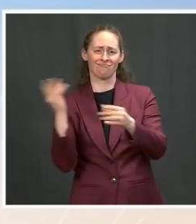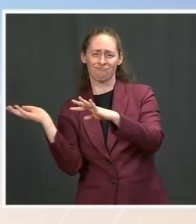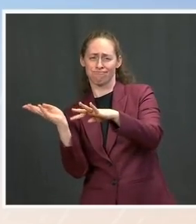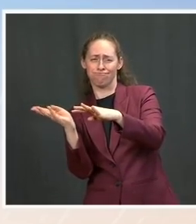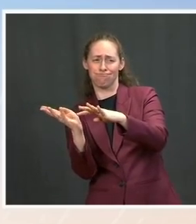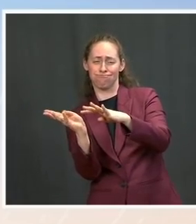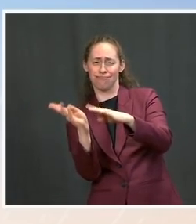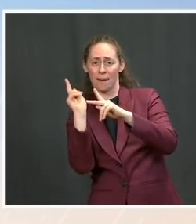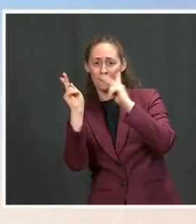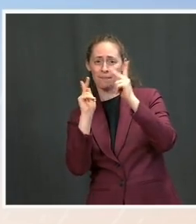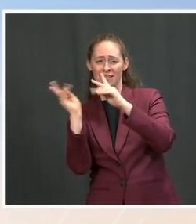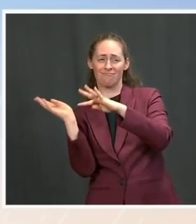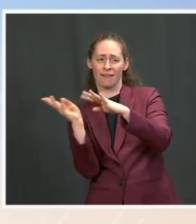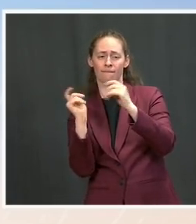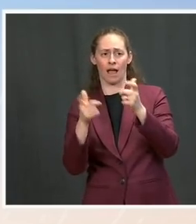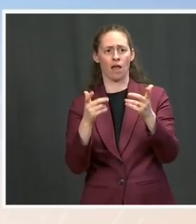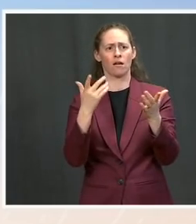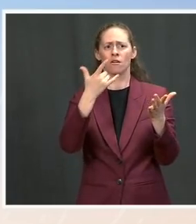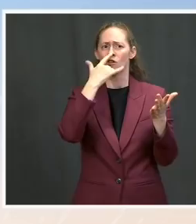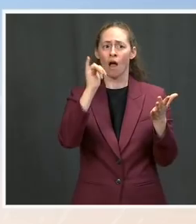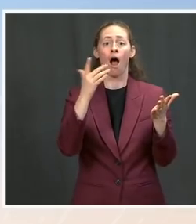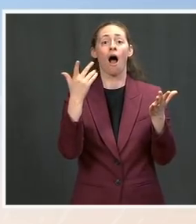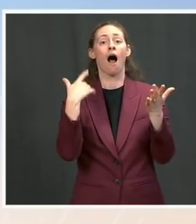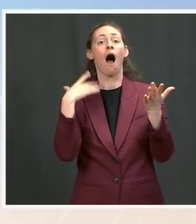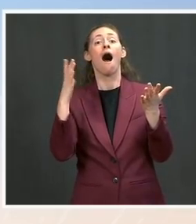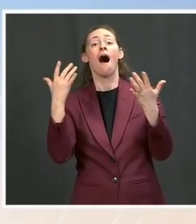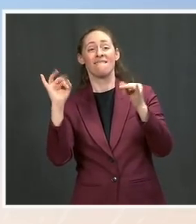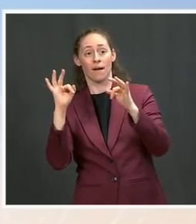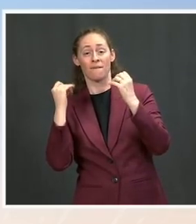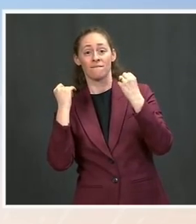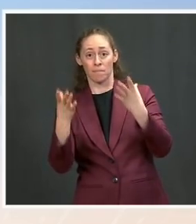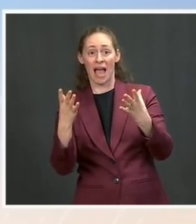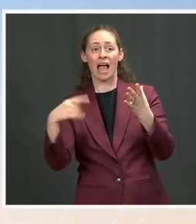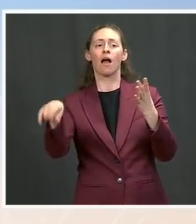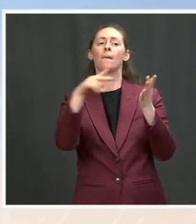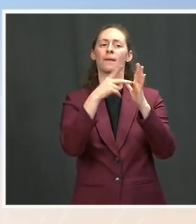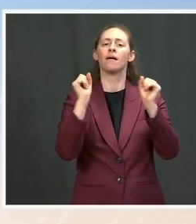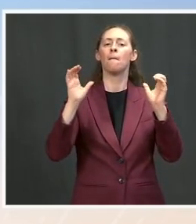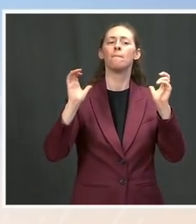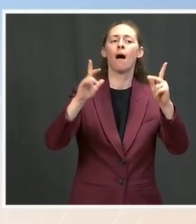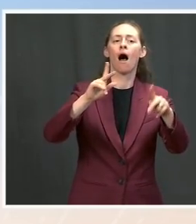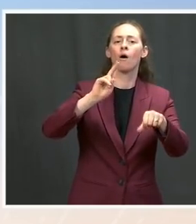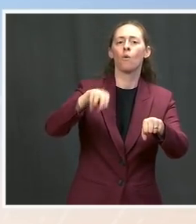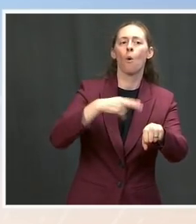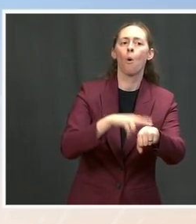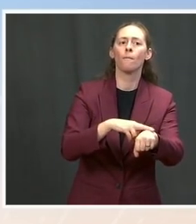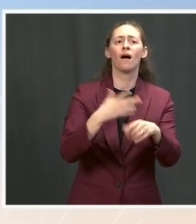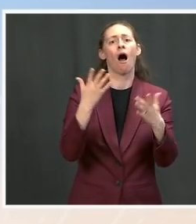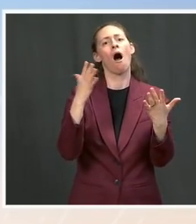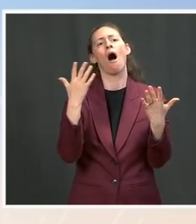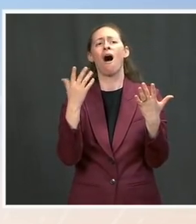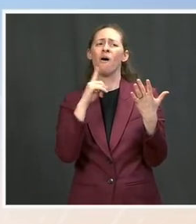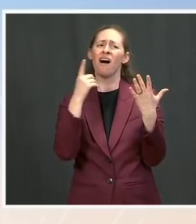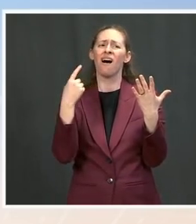what that will mean for going back to normal, we look forward to applying that. Believe me: We all want to take our masks off inside,